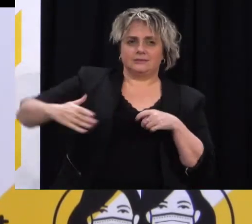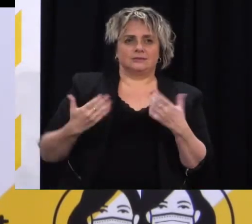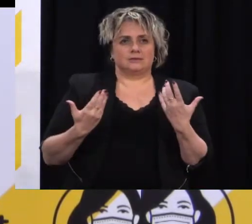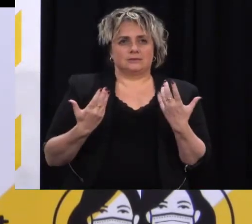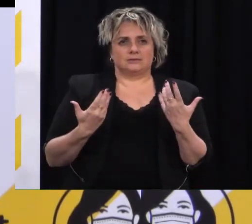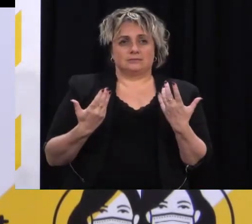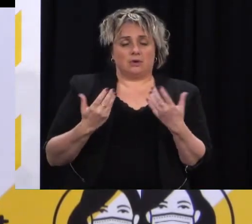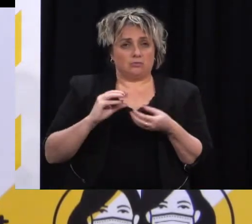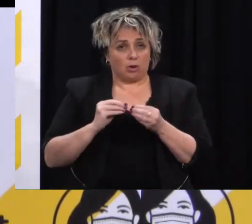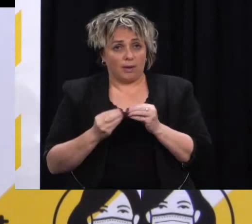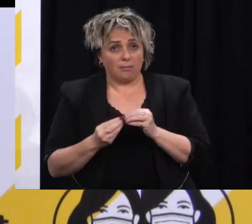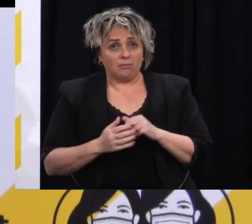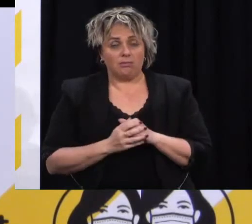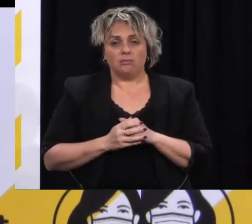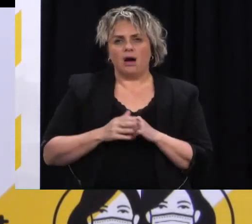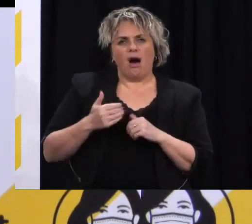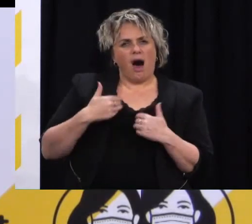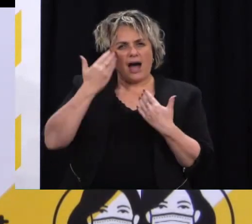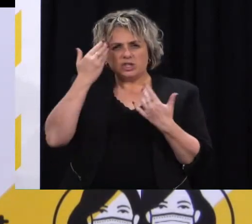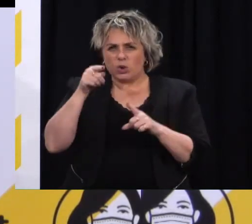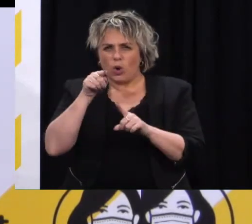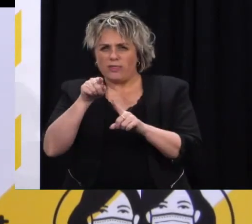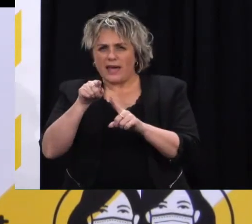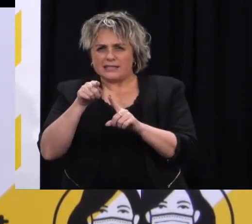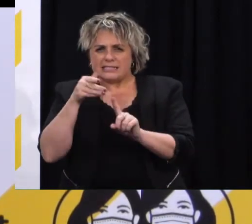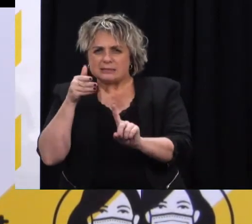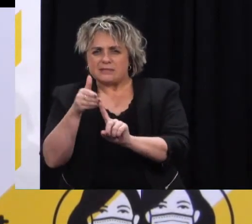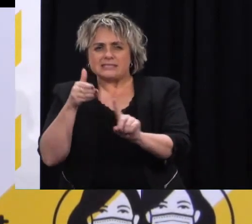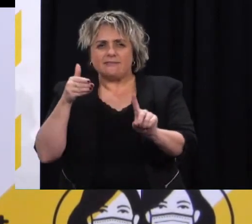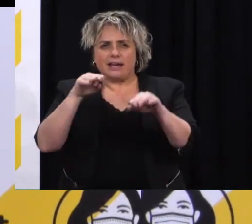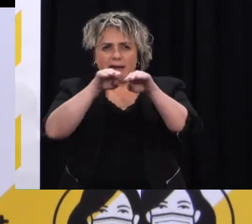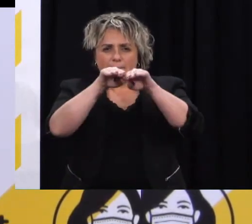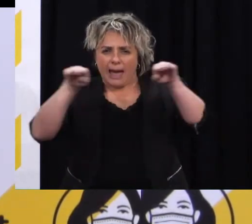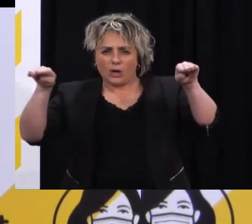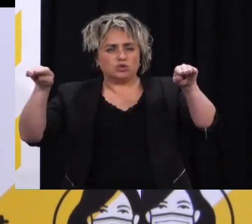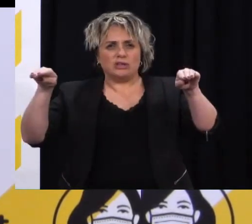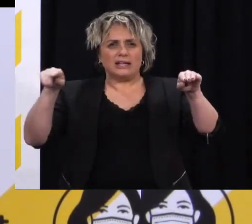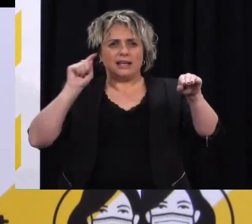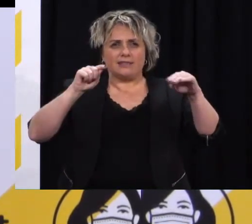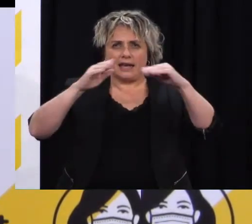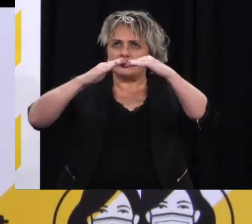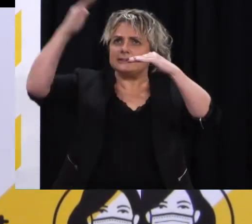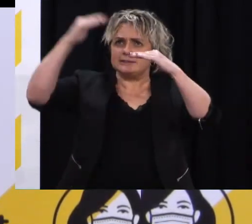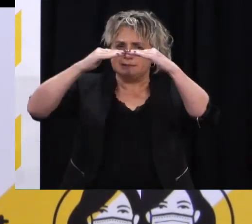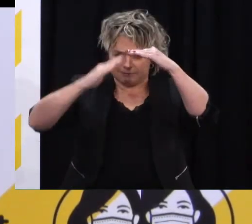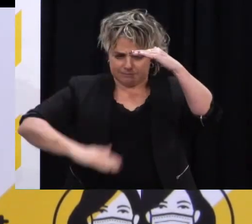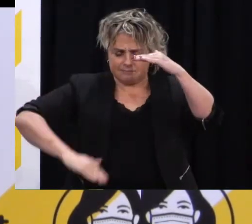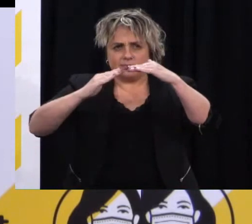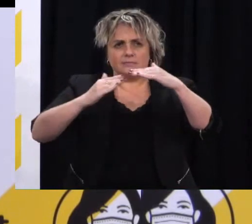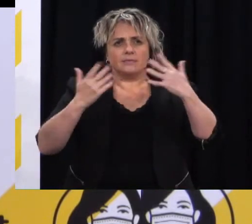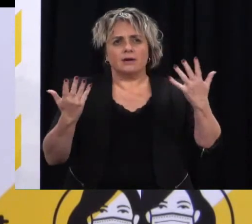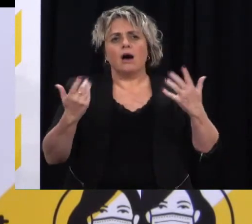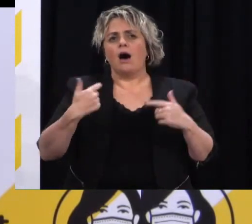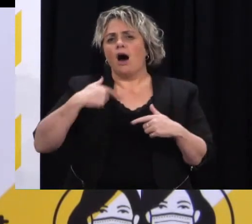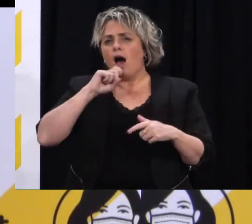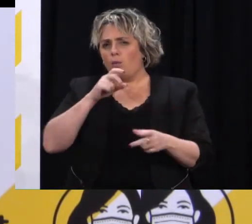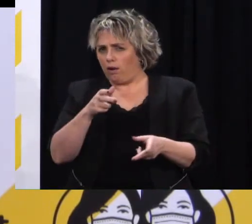half, one side of level 3 and one on level 4 in Mercer. Are